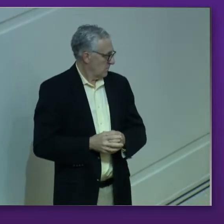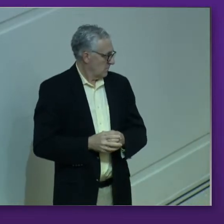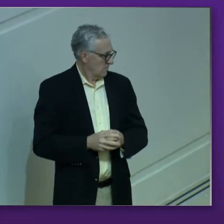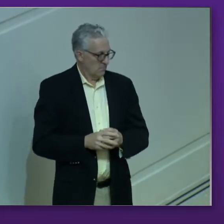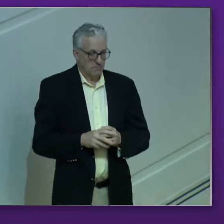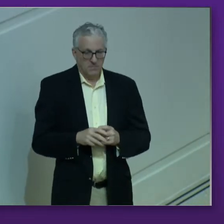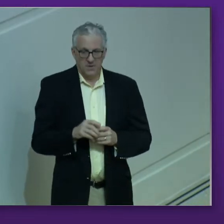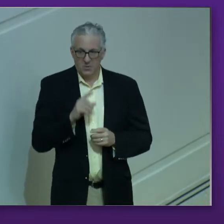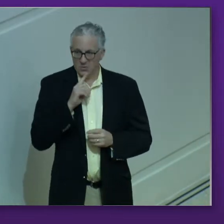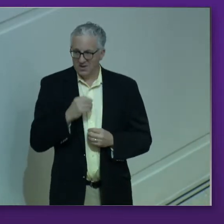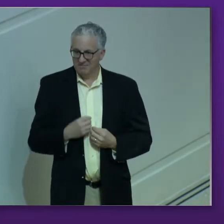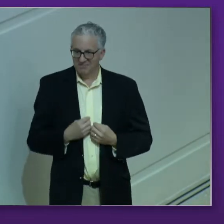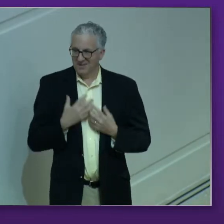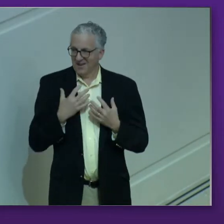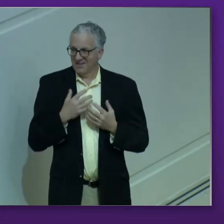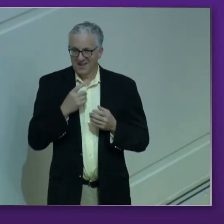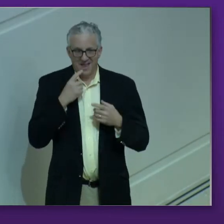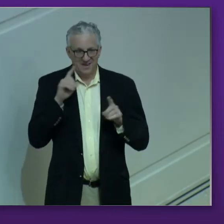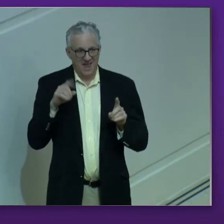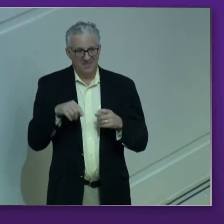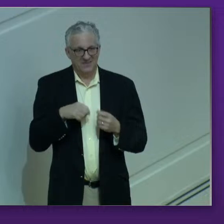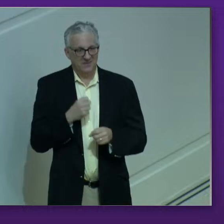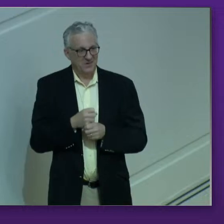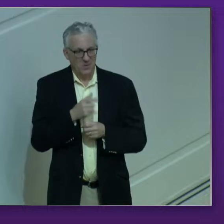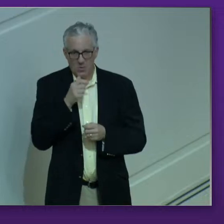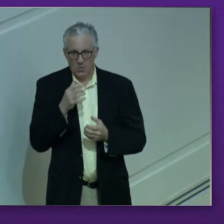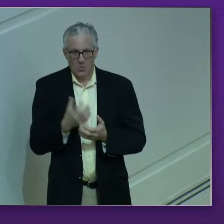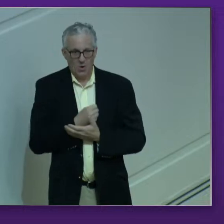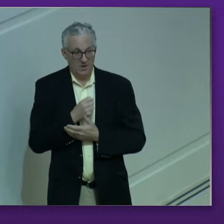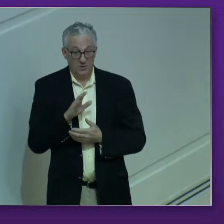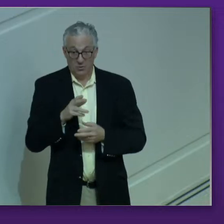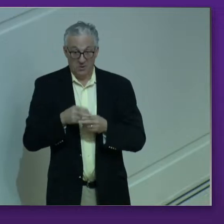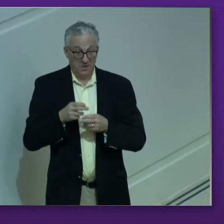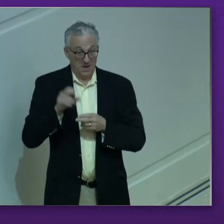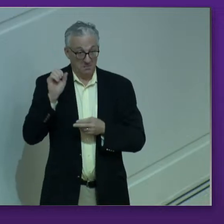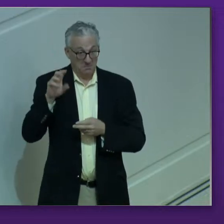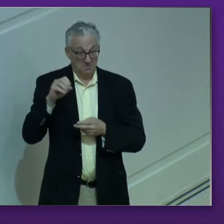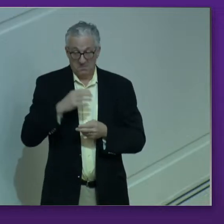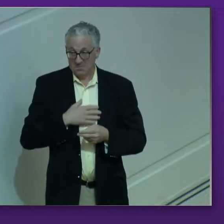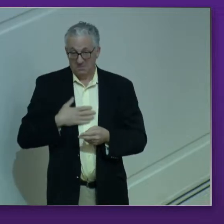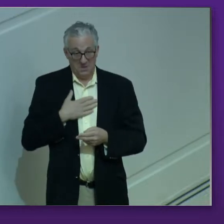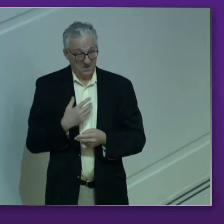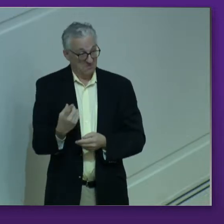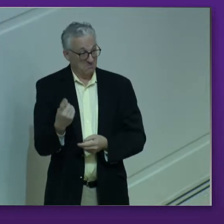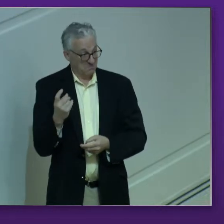FOUNDATION INNOVATION GRANT ADVISORY COMMITTEE WHO GRACIOUSLY ACCEPT OUR DIFFICULT